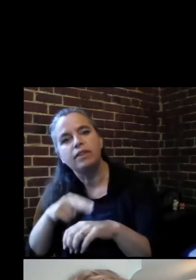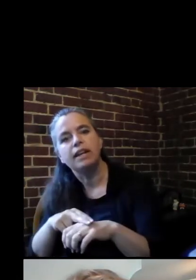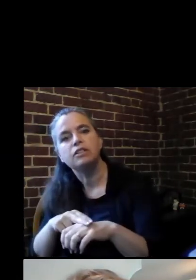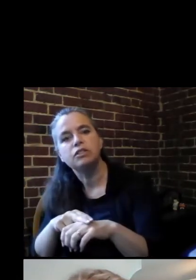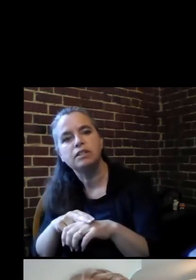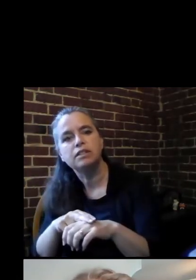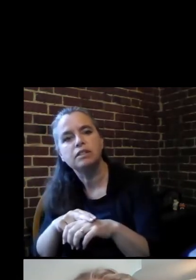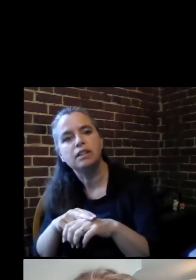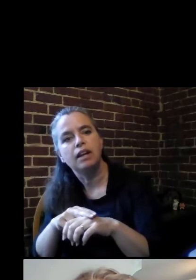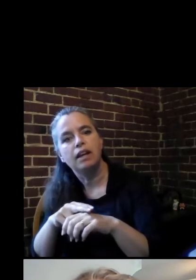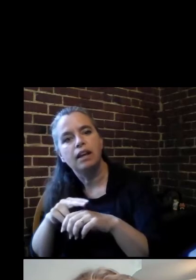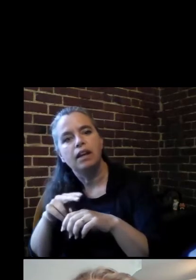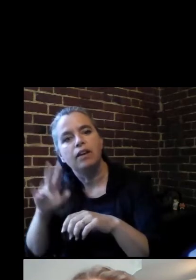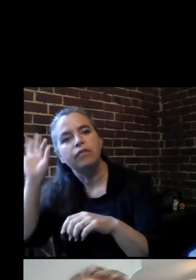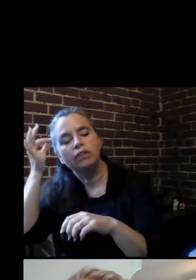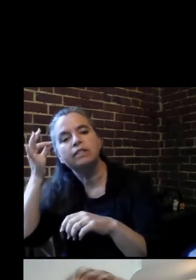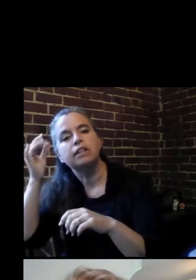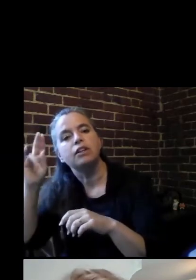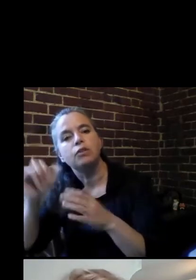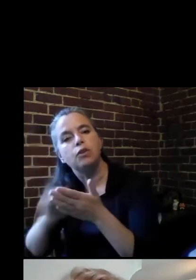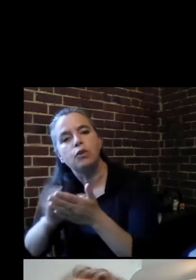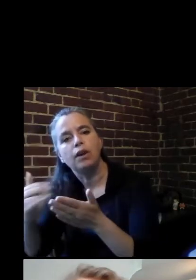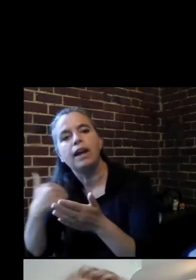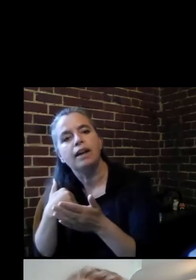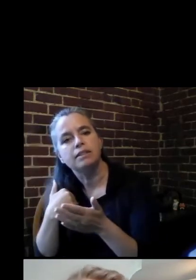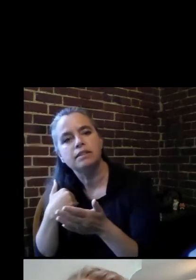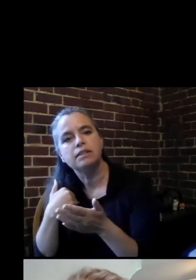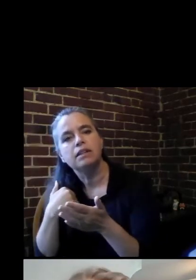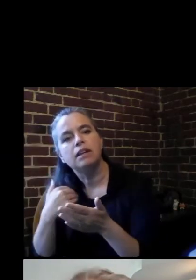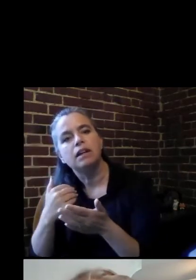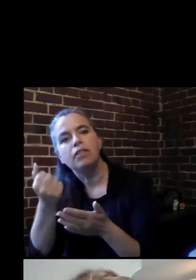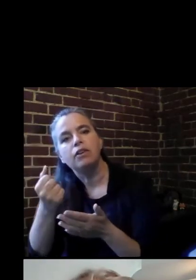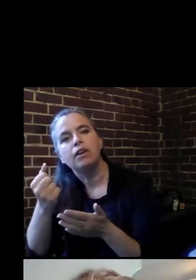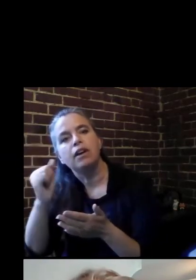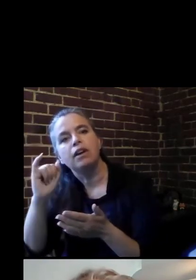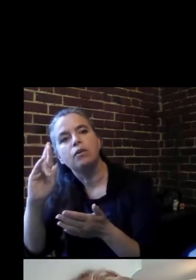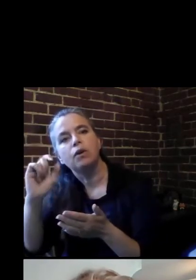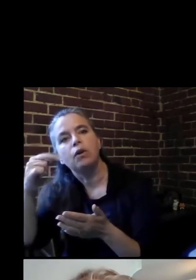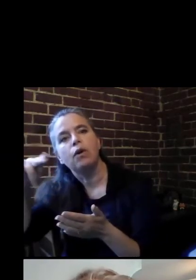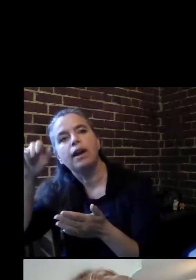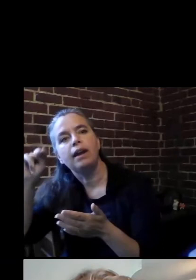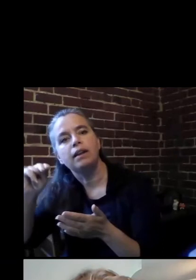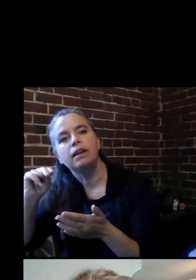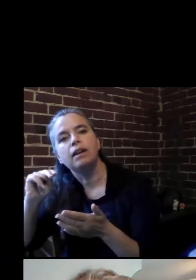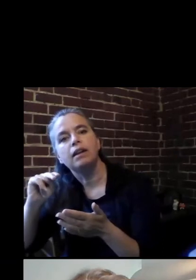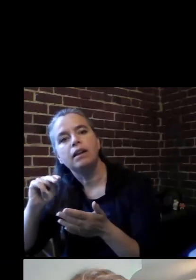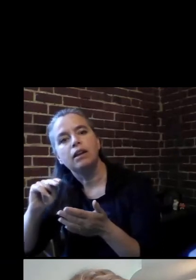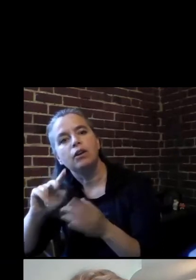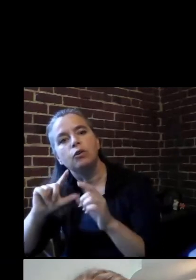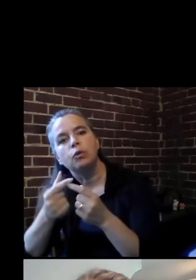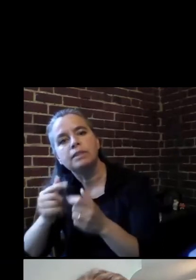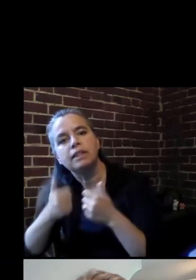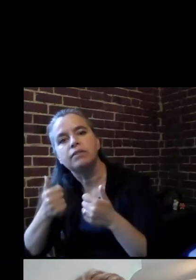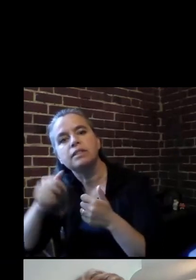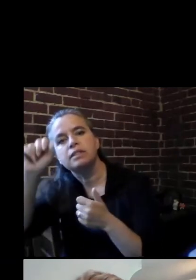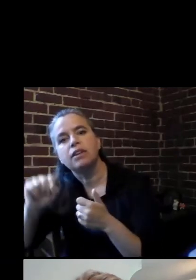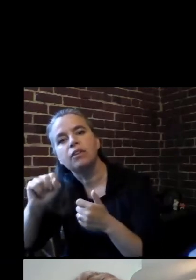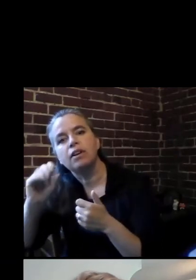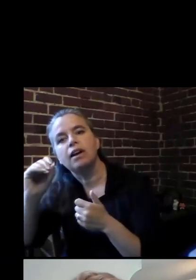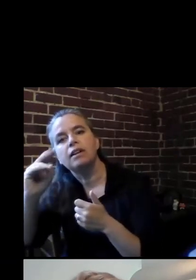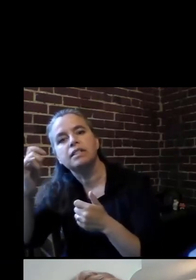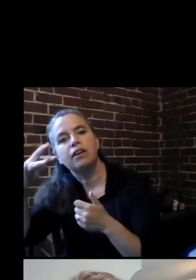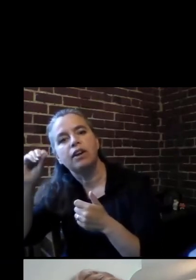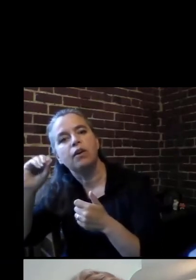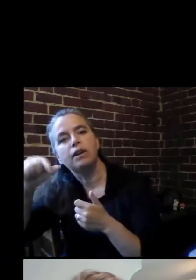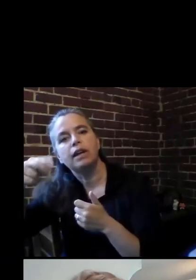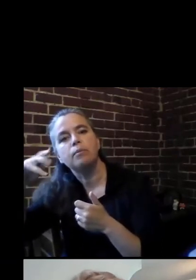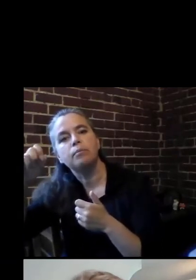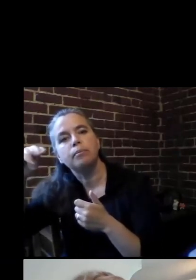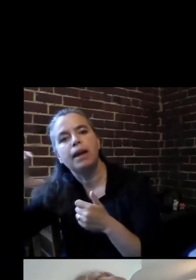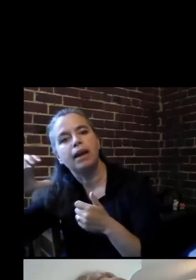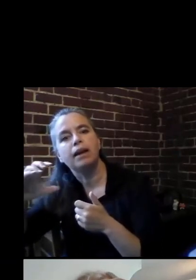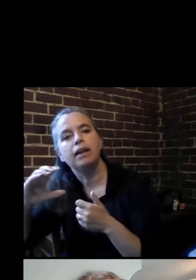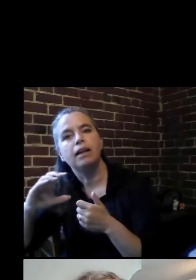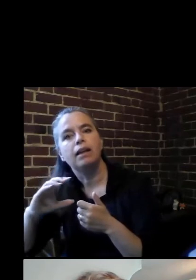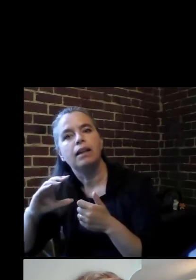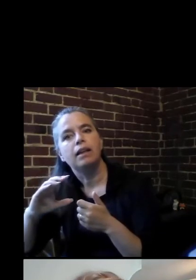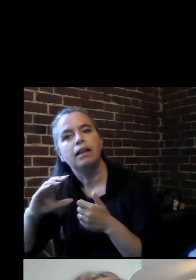but there are other Iroquoian-speaking groups who lived in southern Ontario and Quebec, and that includes the Wendat, the Tionnontate, the Neutral, and the St. Lawrence Iroquoians,